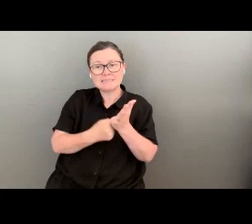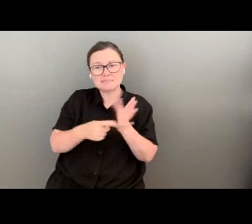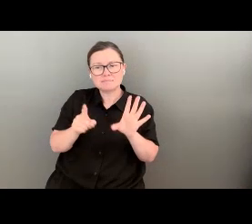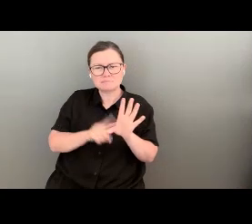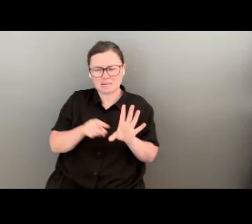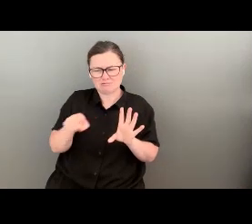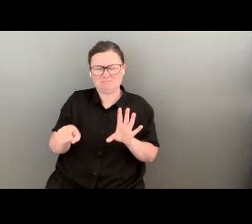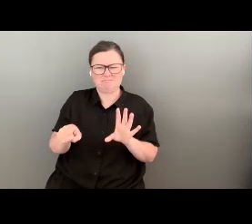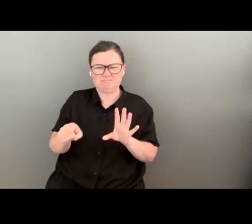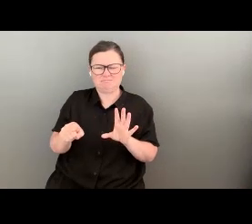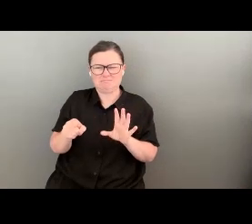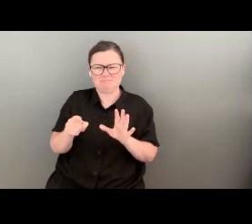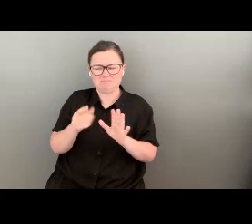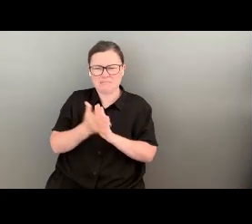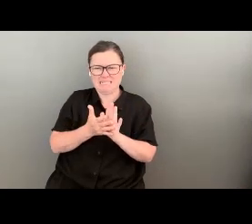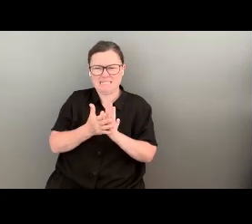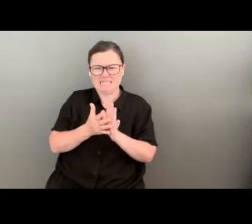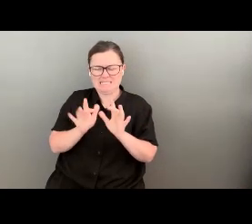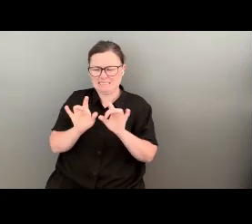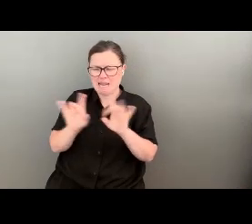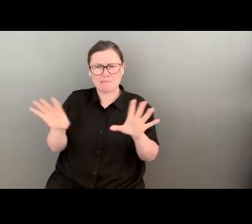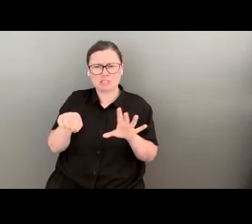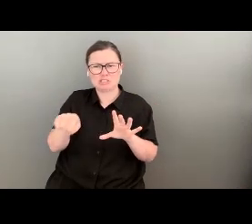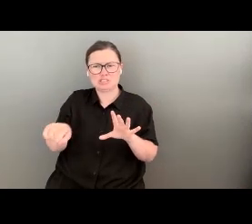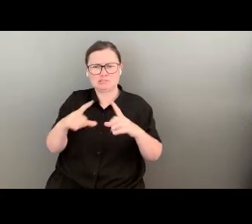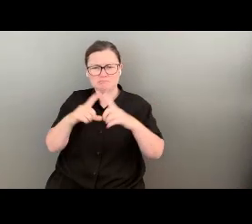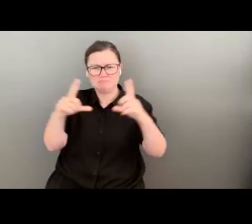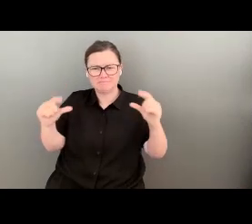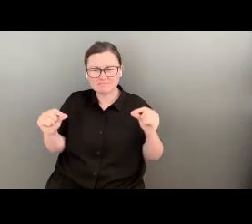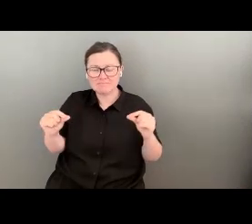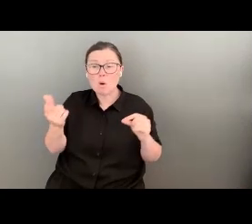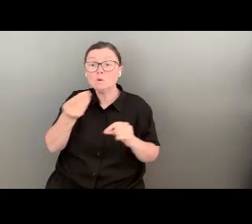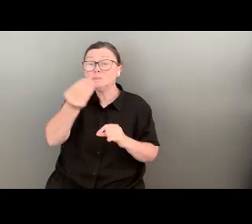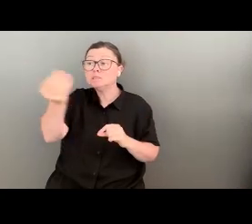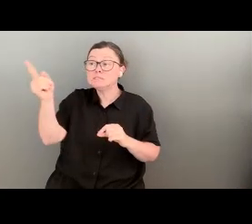Don't even get me started on almond croissants with chocolate, which I think are an abomination.